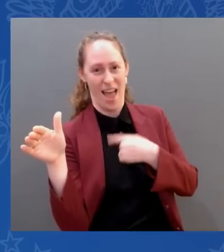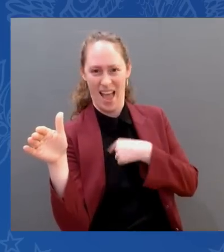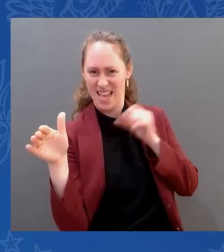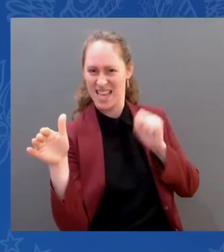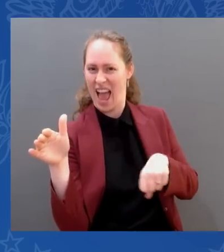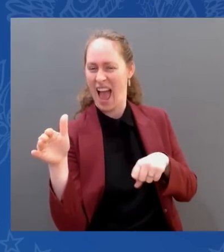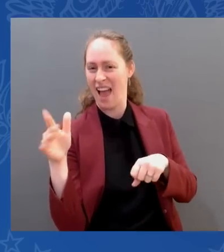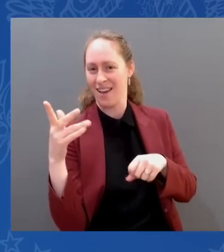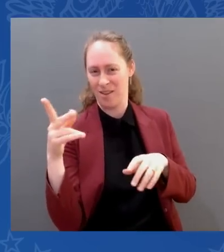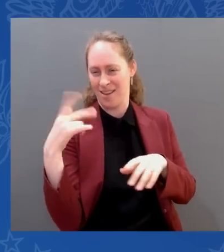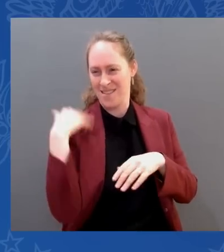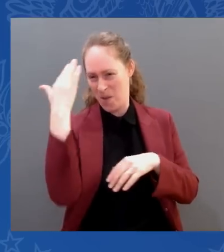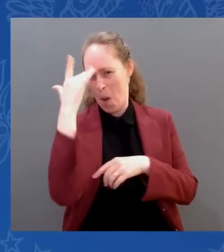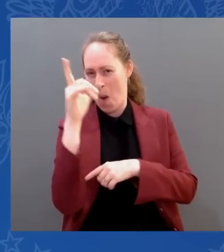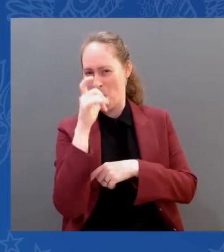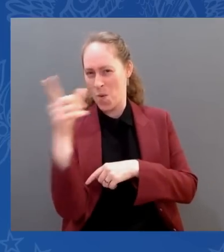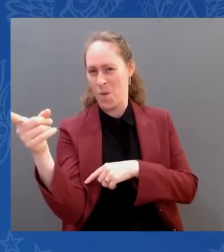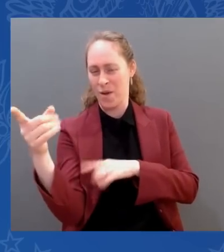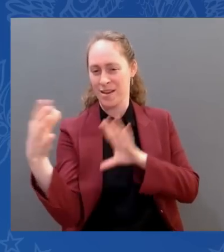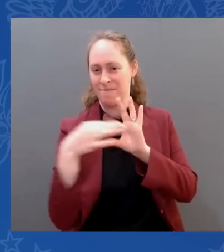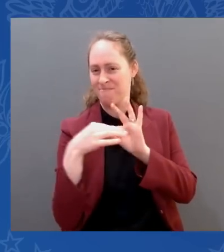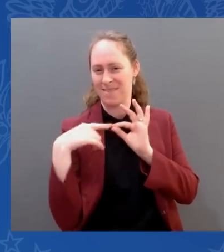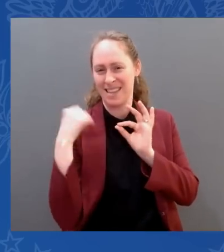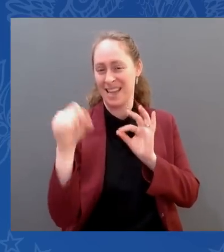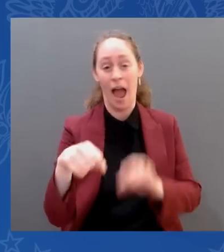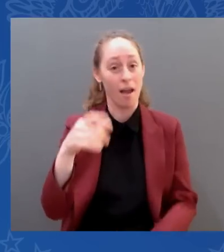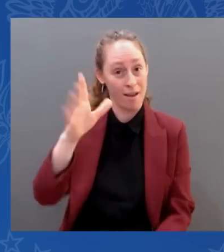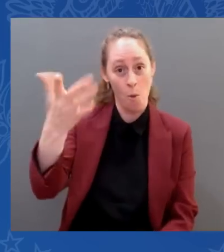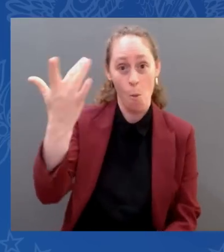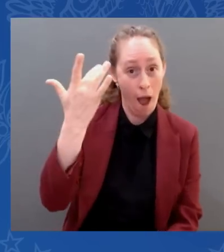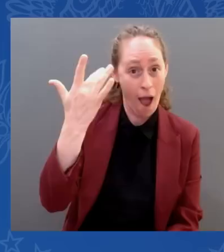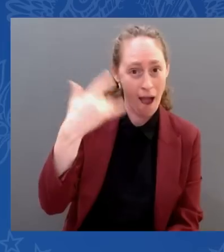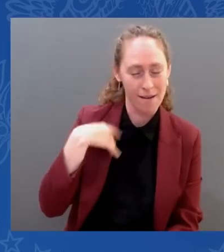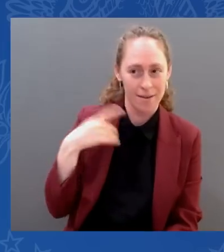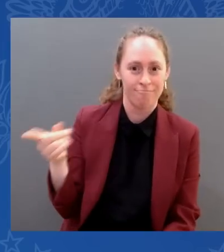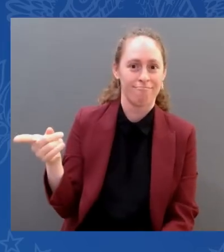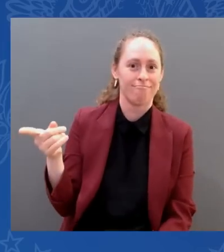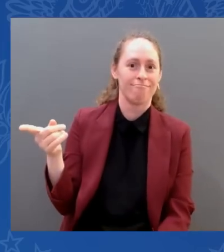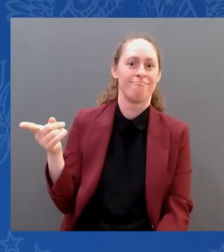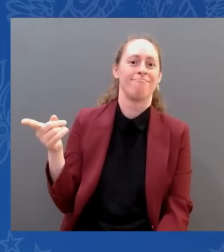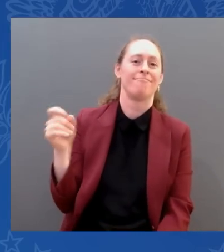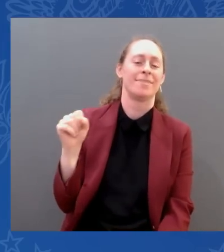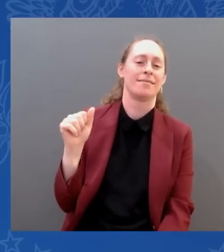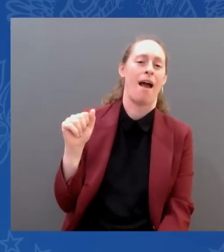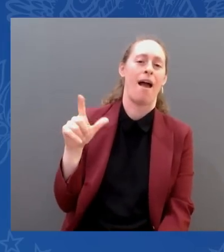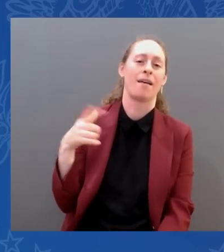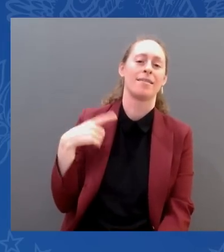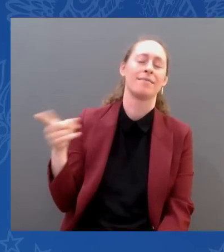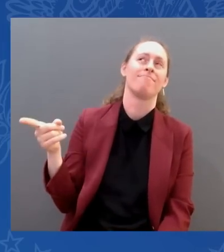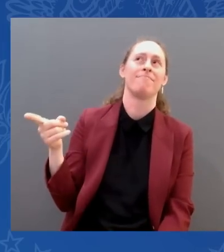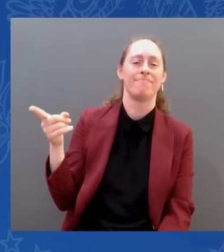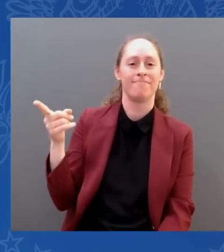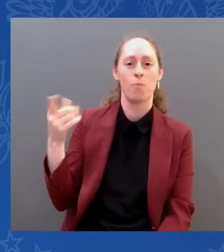Mike DiCostanzo (ph). You think I'm kidding. I'm not. I tell you what -- but anyway, thank you, Sal.